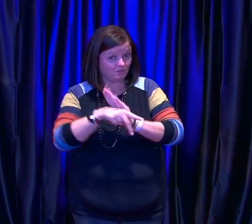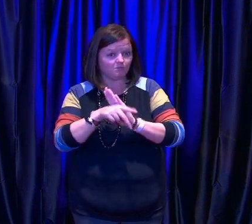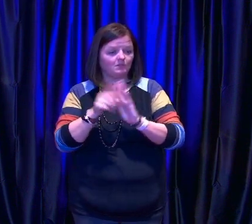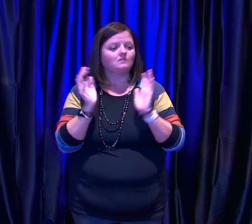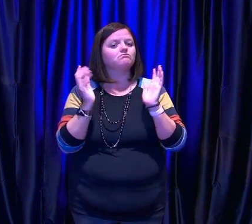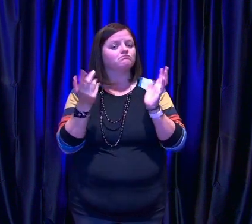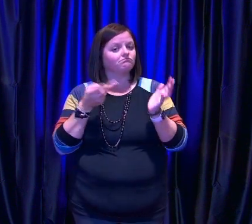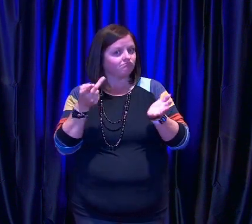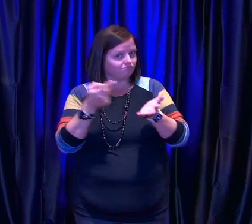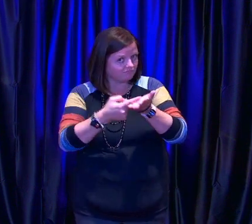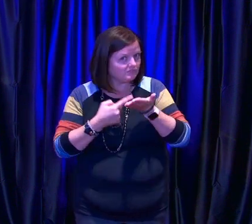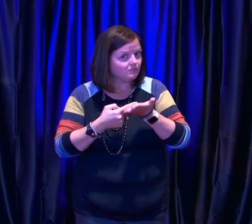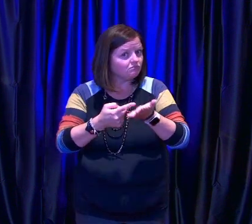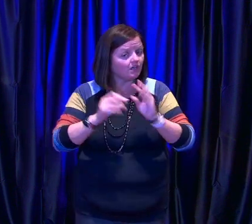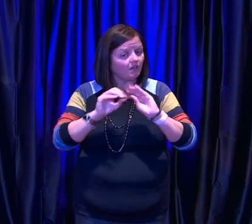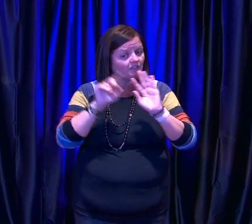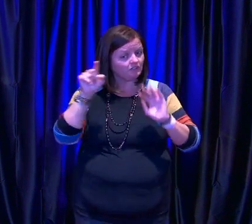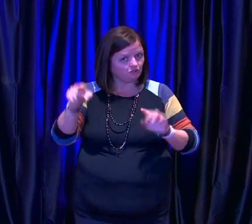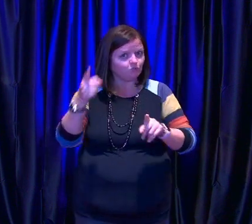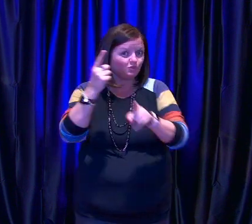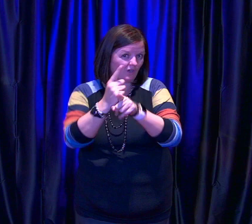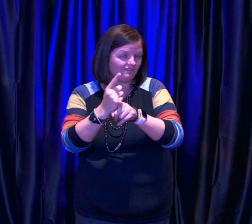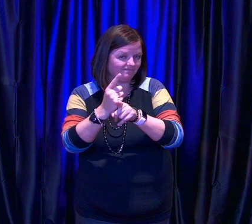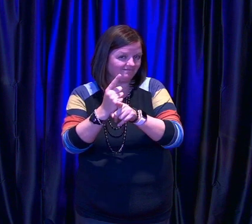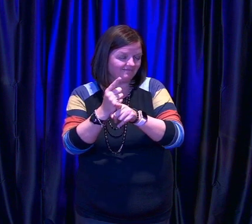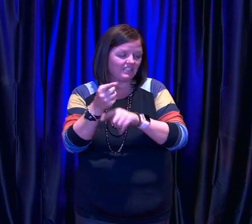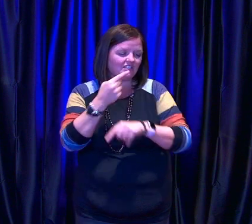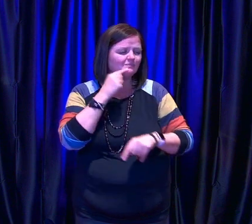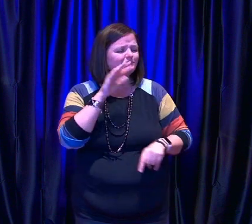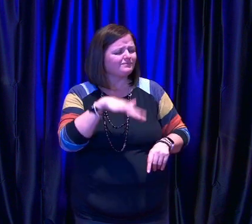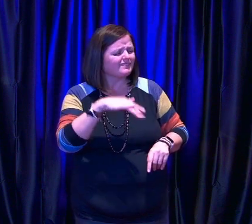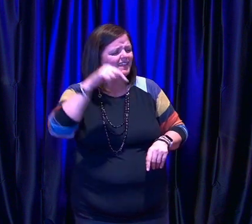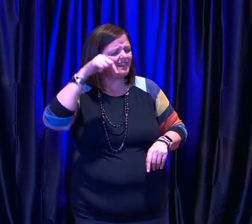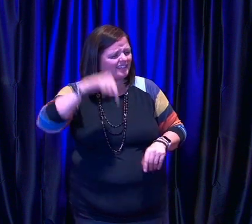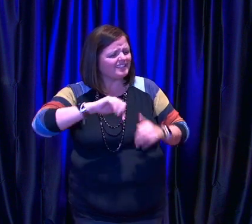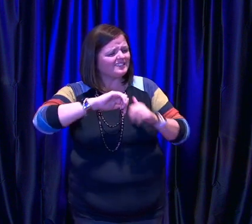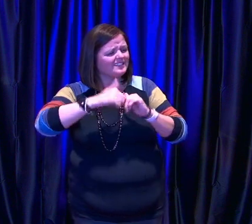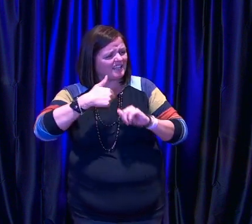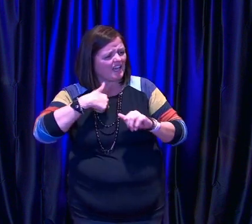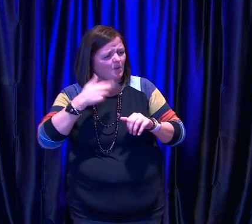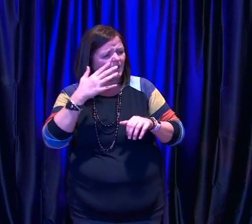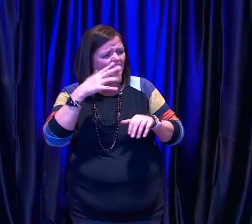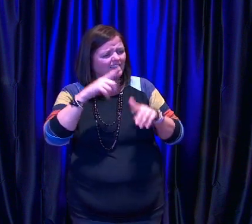about it obviously she was right she said you know what this is how i get away from the kids